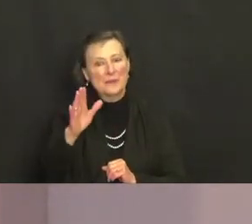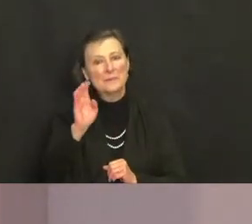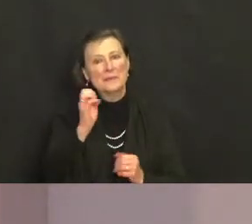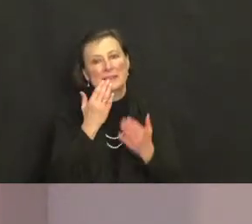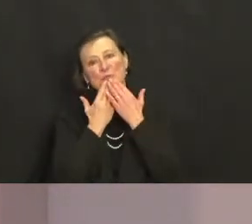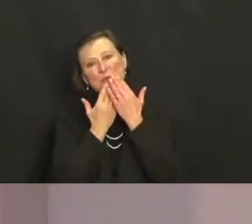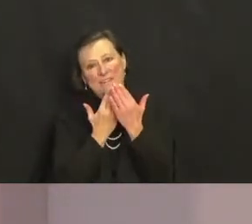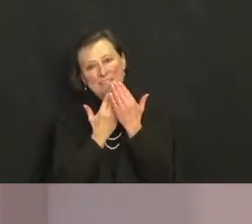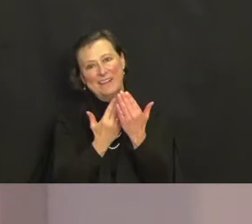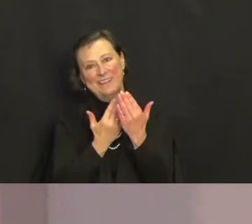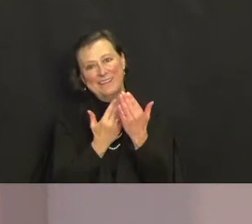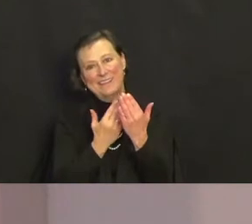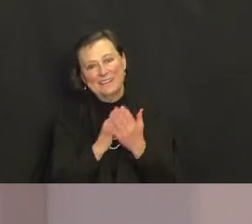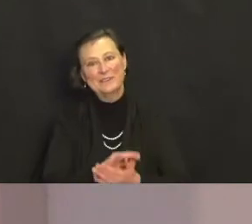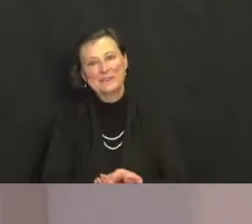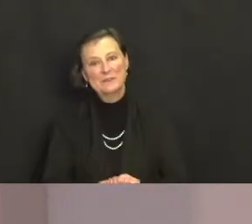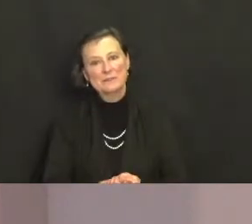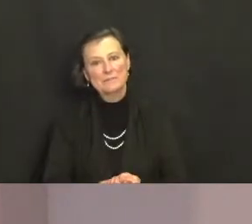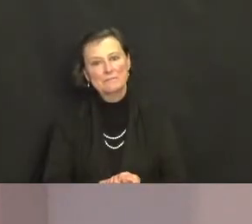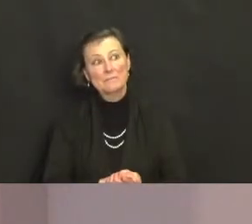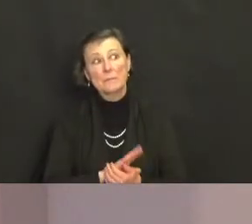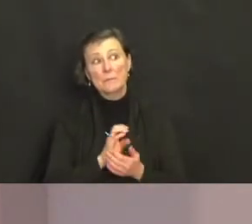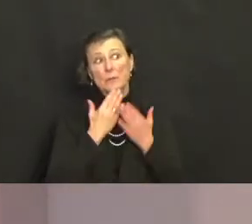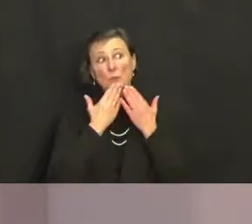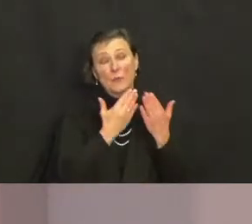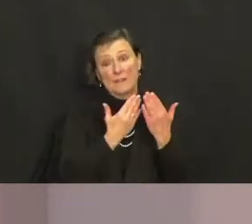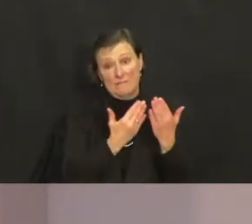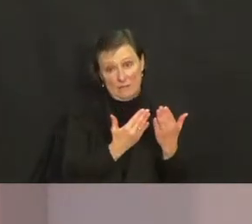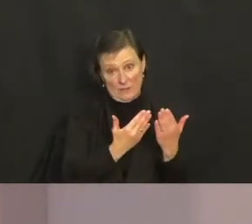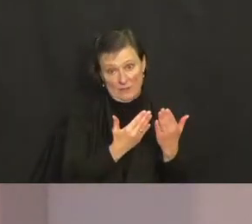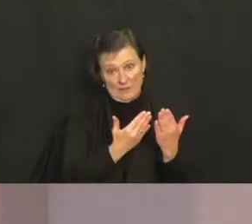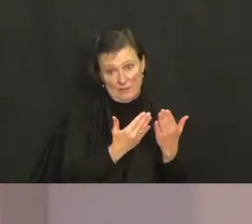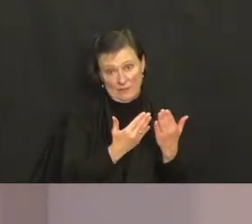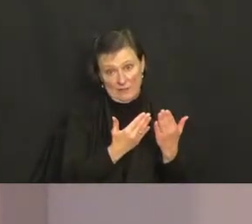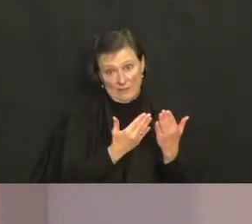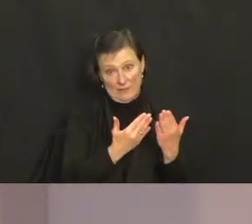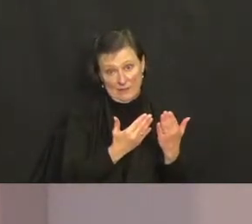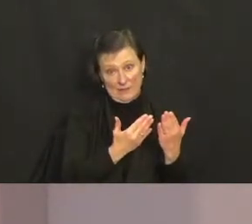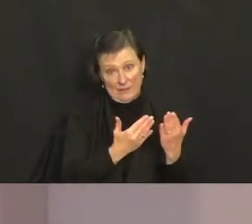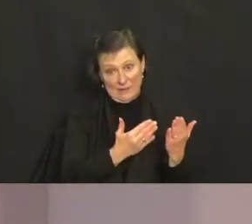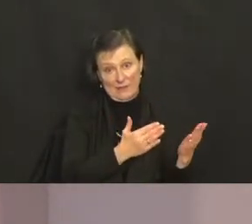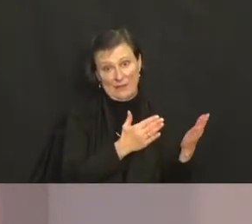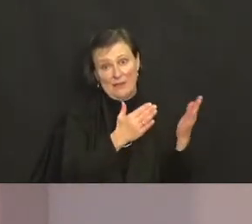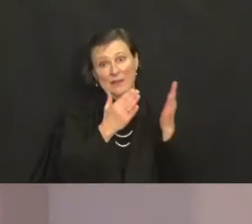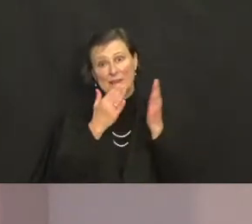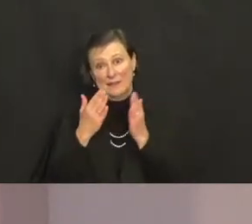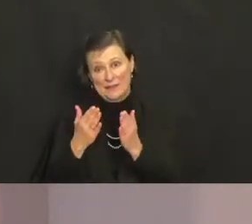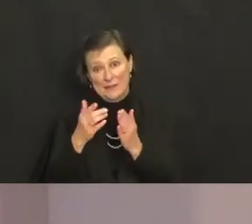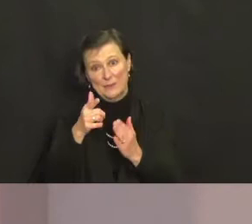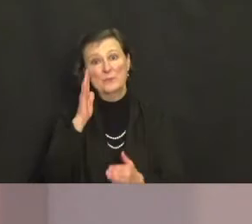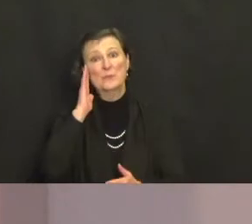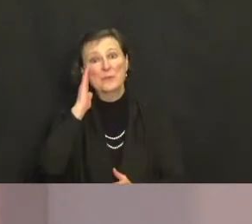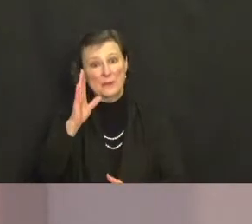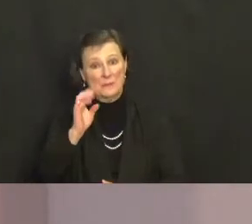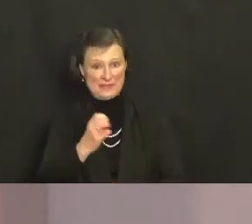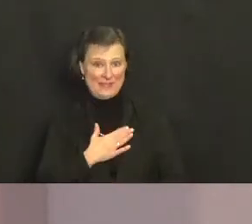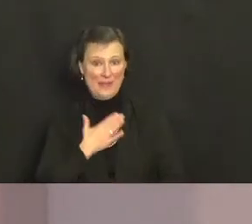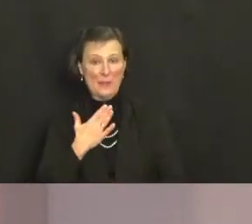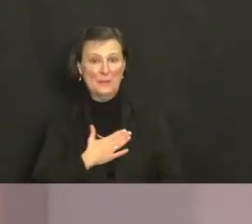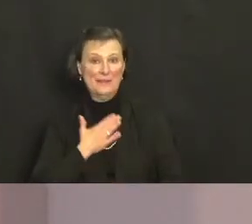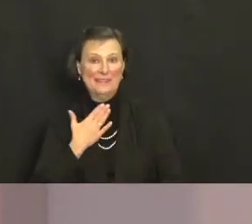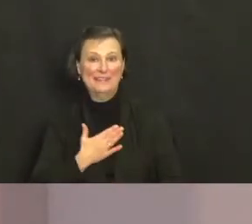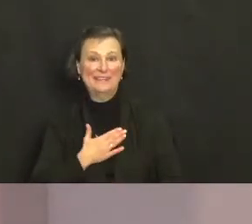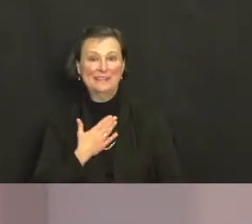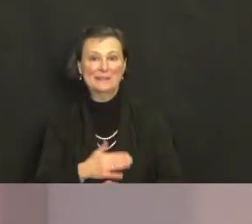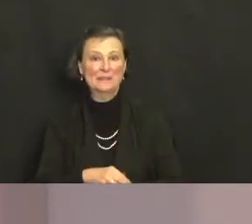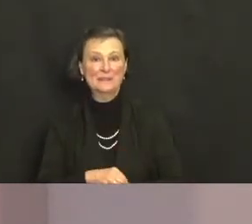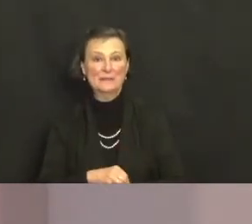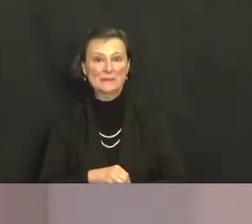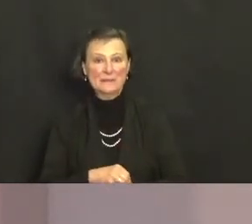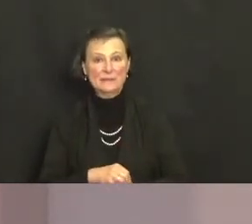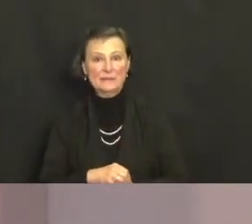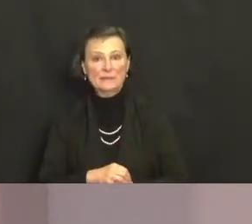Be grateful and you'll be happy.